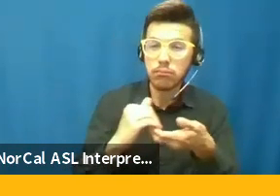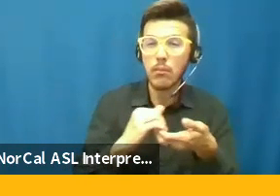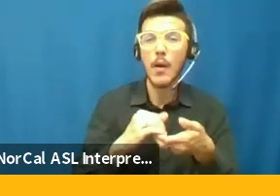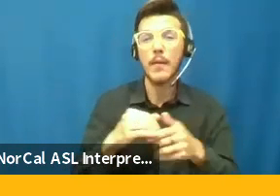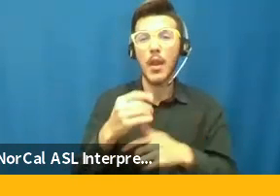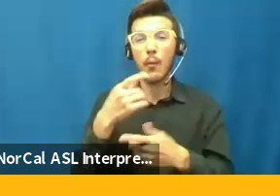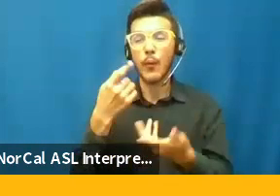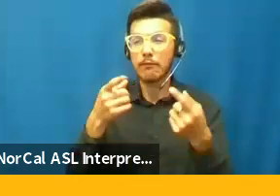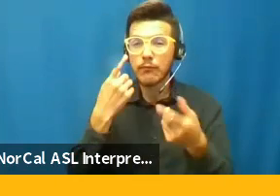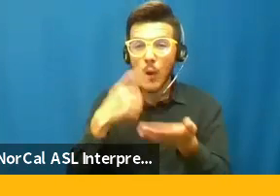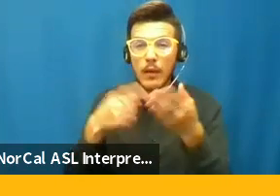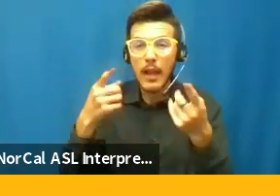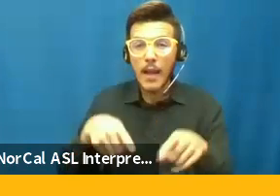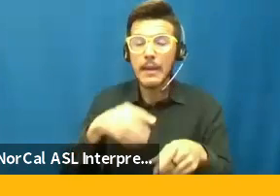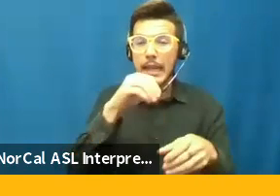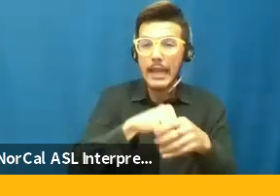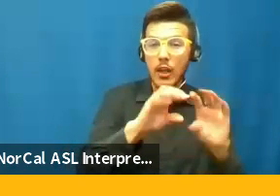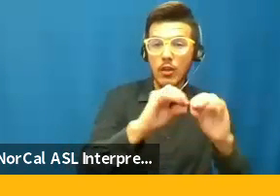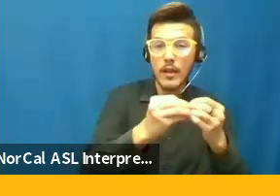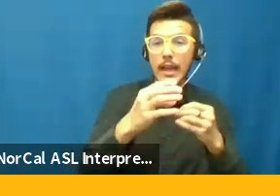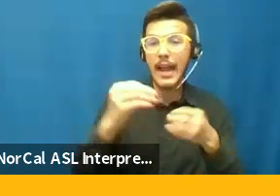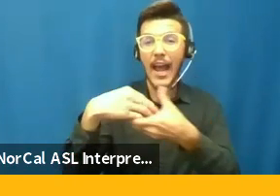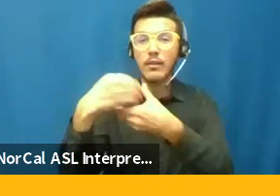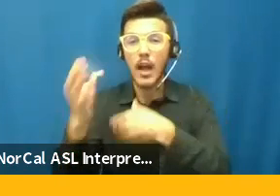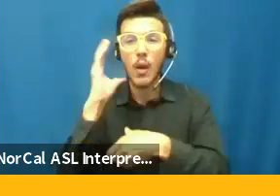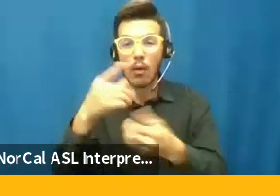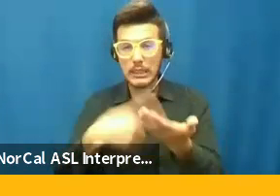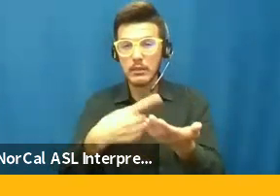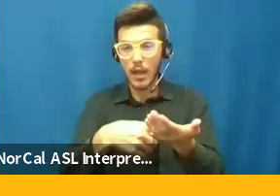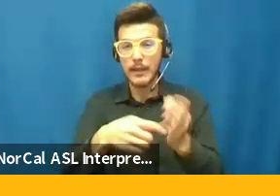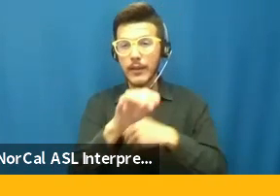as well as outside of the organization. And Megan will pick up from there and